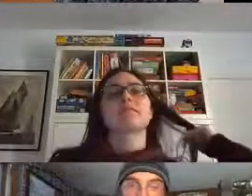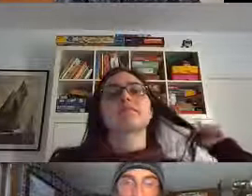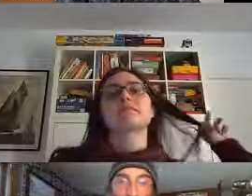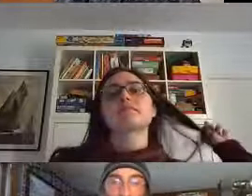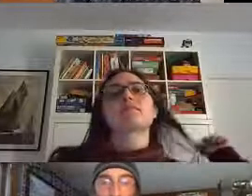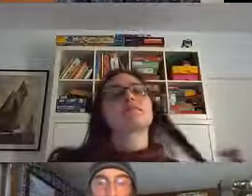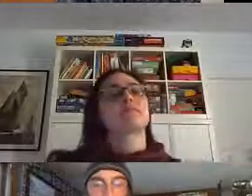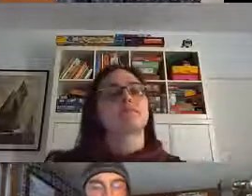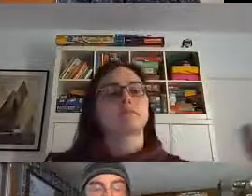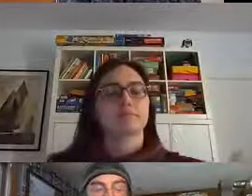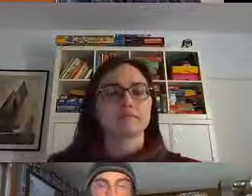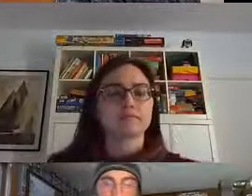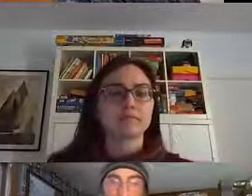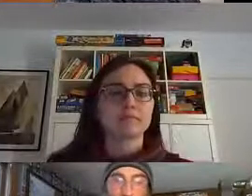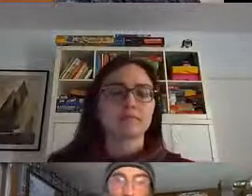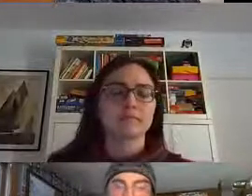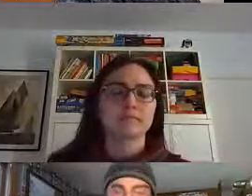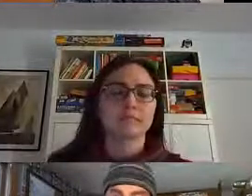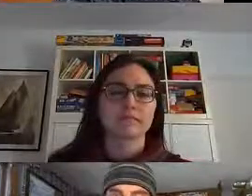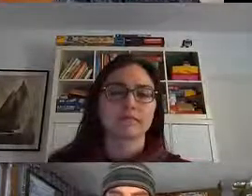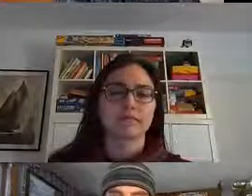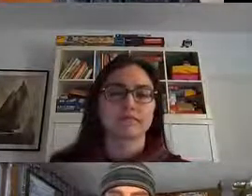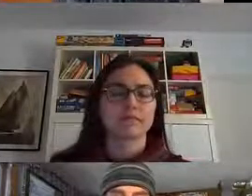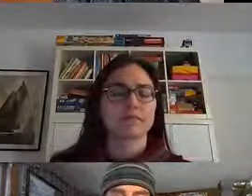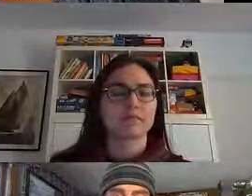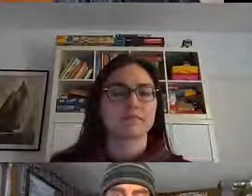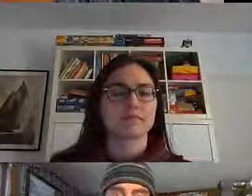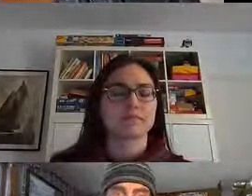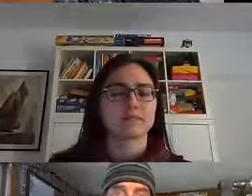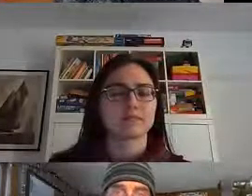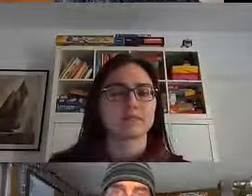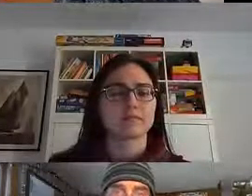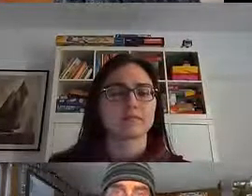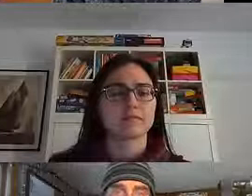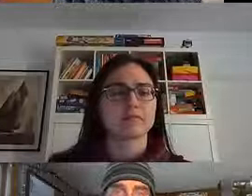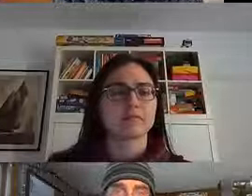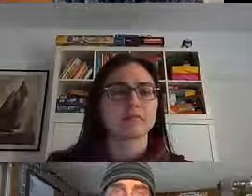this story a little more. Um, so, I went in, and I, I looked around